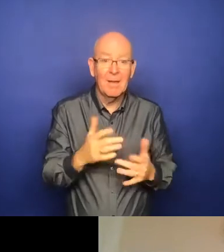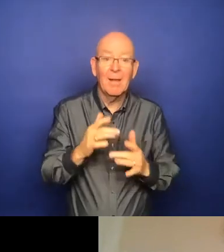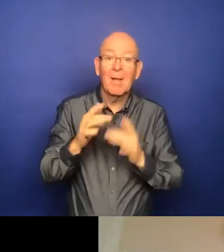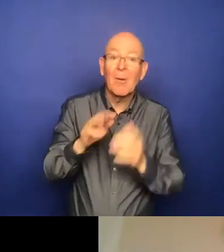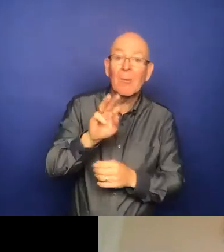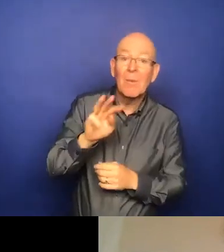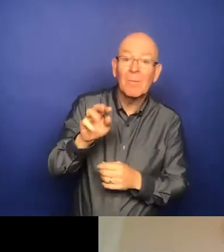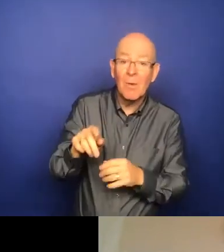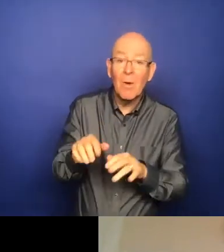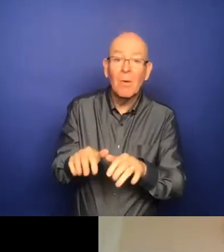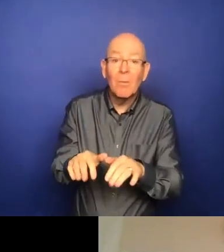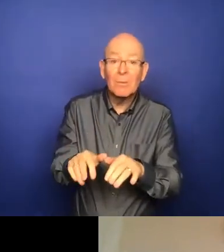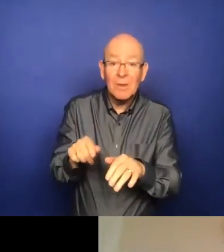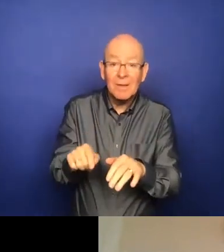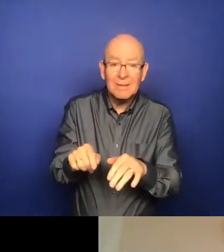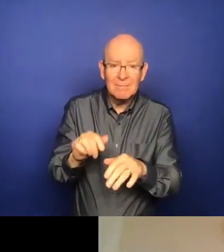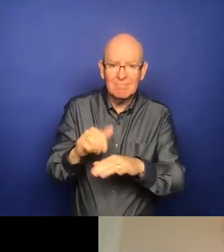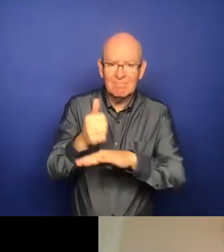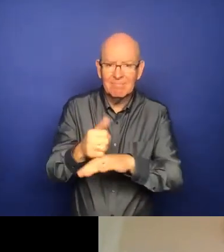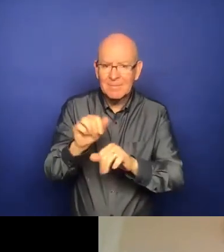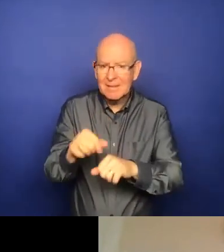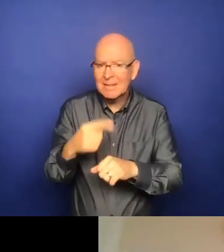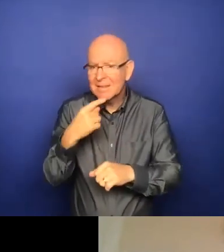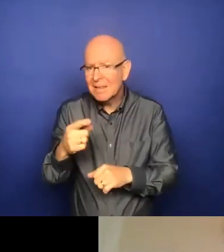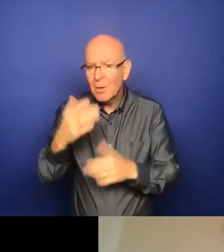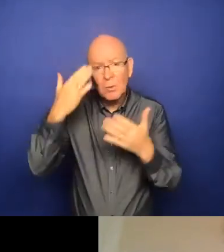set that we put out does not offer the don't know as a response, but